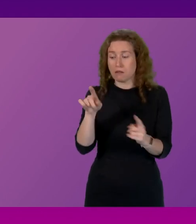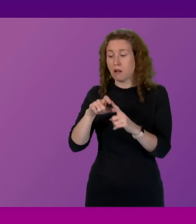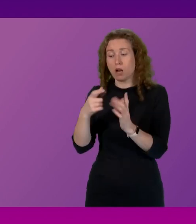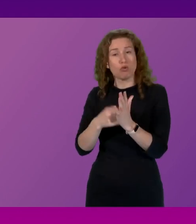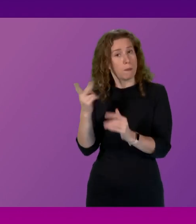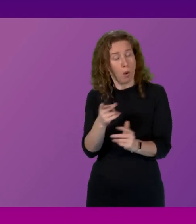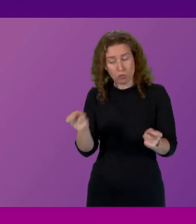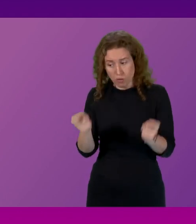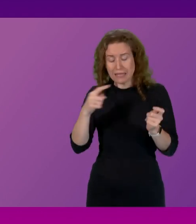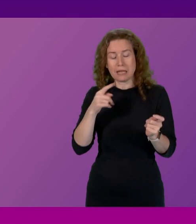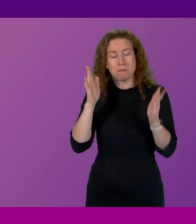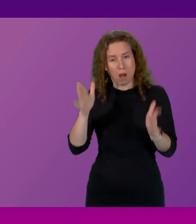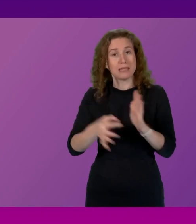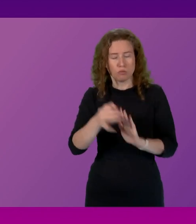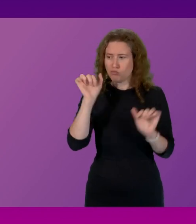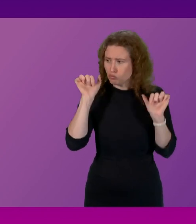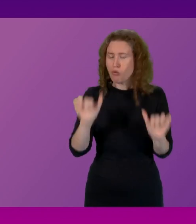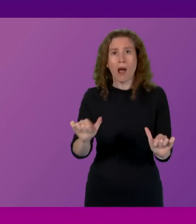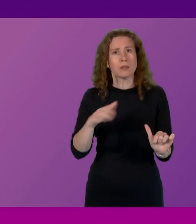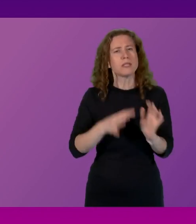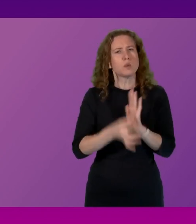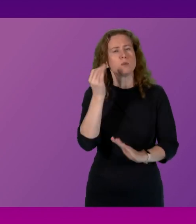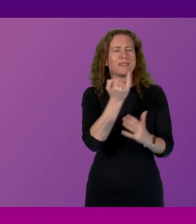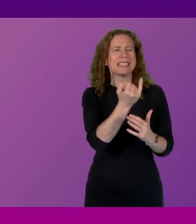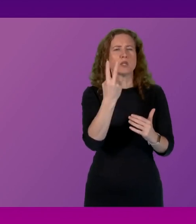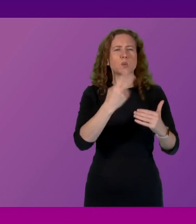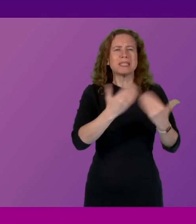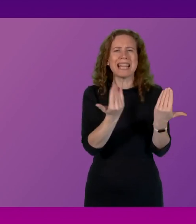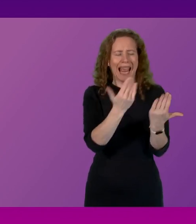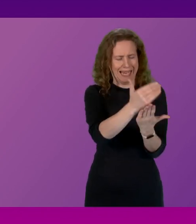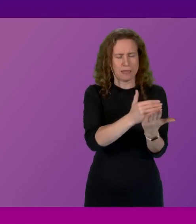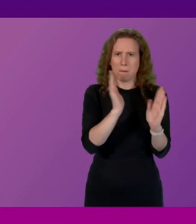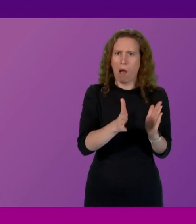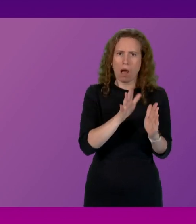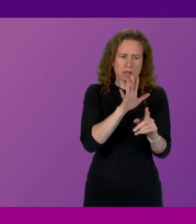that there has to be improvement on the 62-day standard. I agree with and accept that.